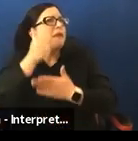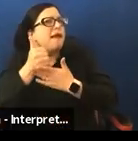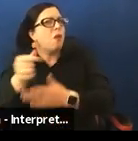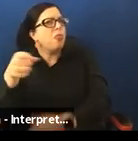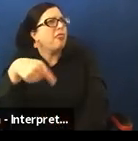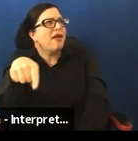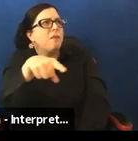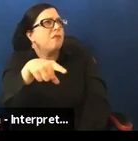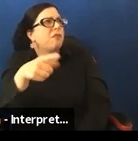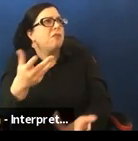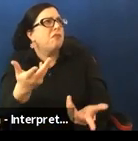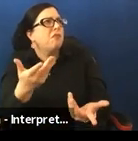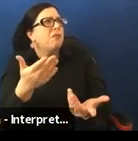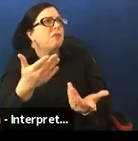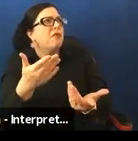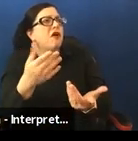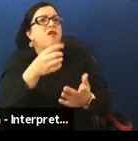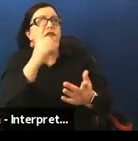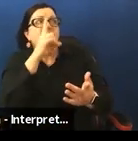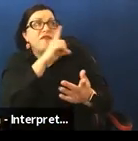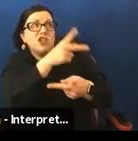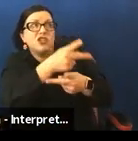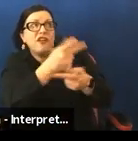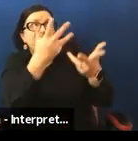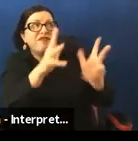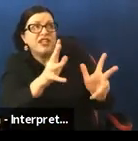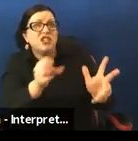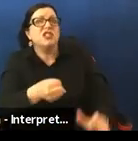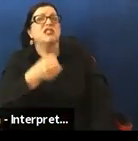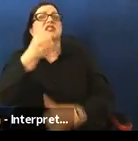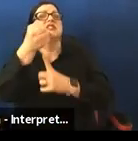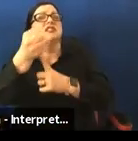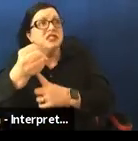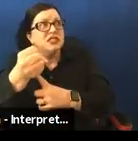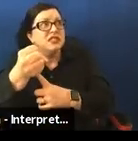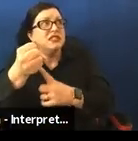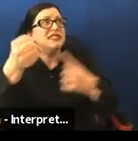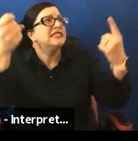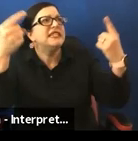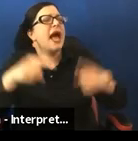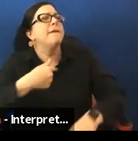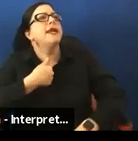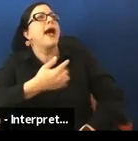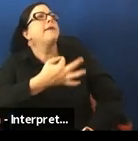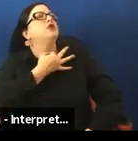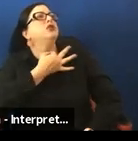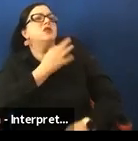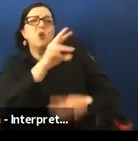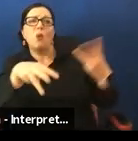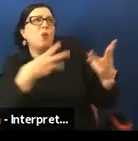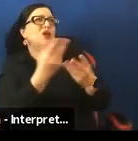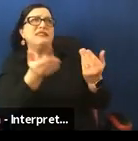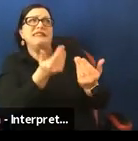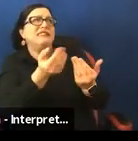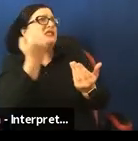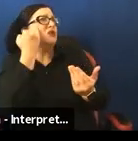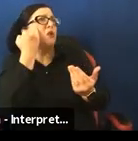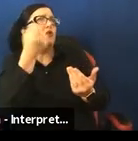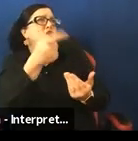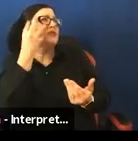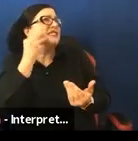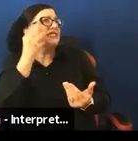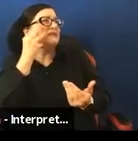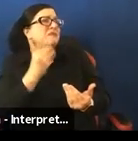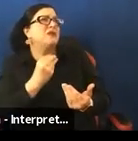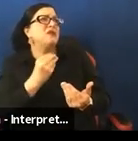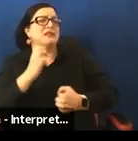debay: What happened next. I mean, because, you know, had the word is crazy, you know, there is not easy, especially if you are abuse as a child, emotionally, and the physical aspect.